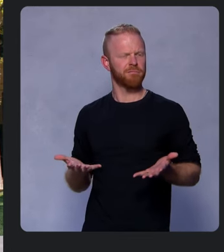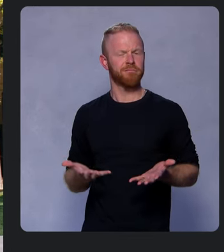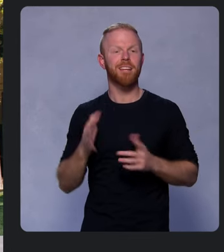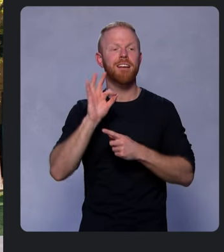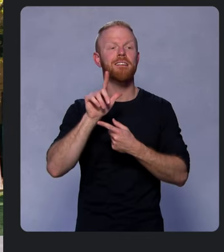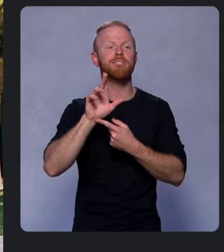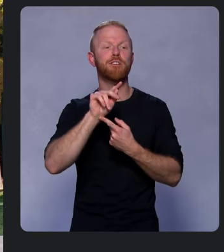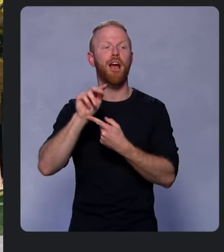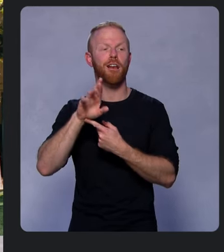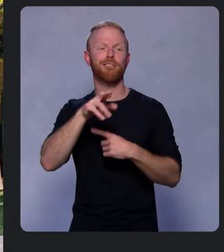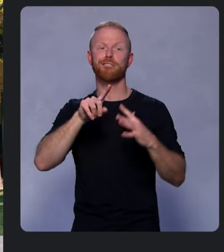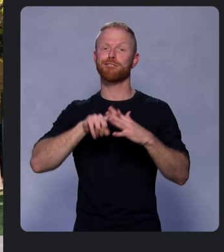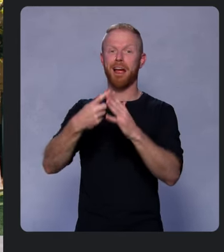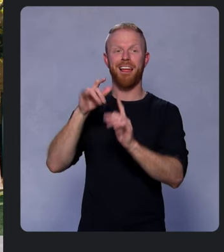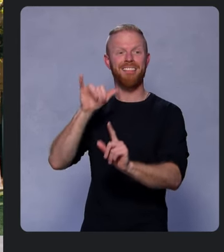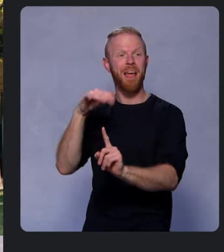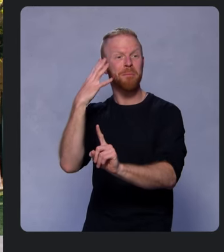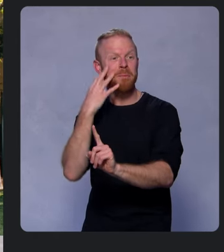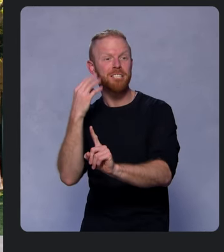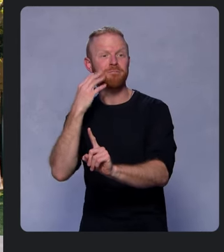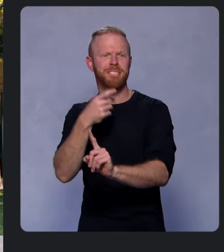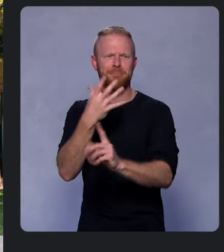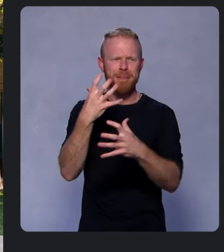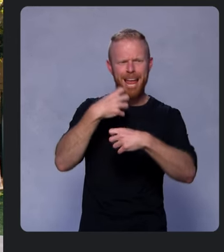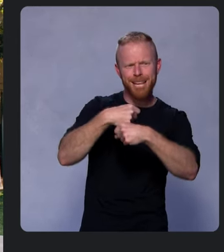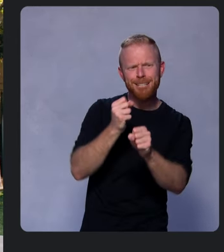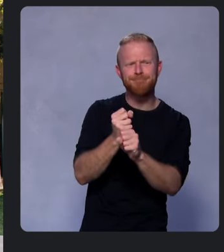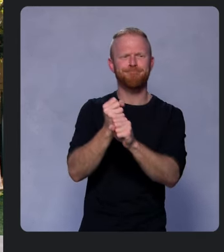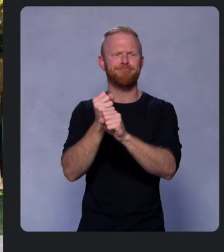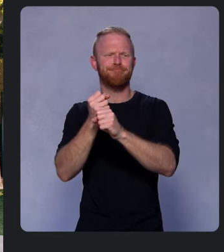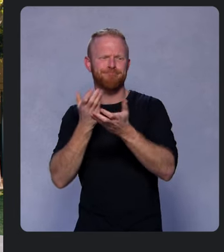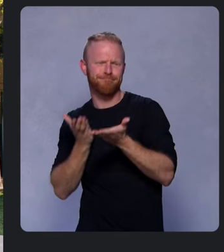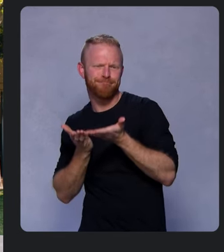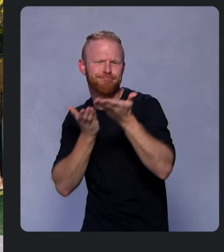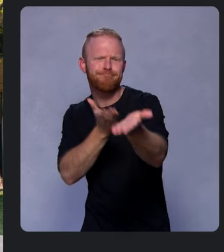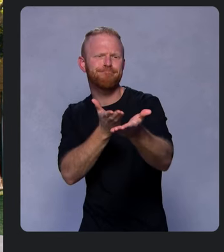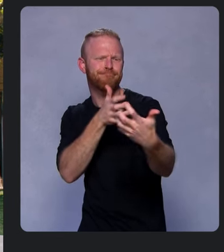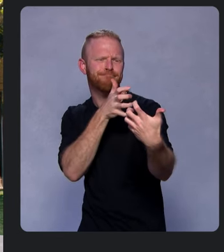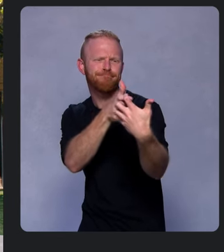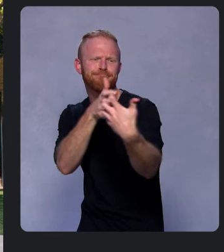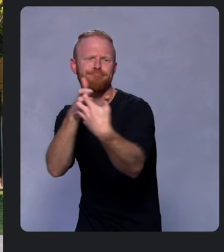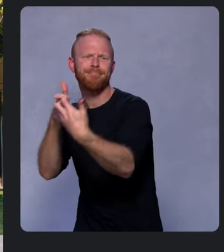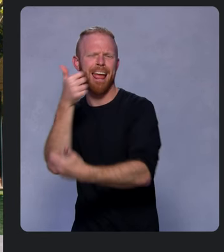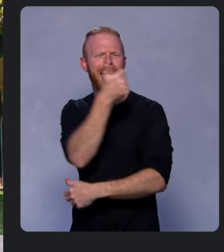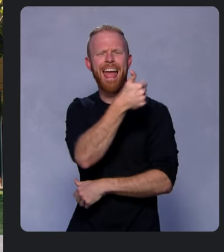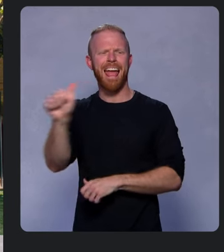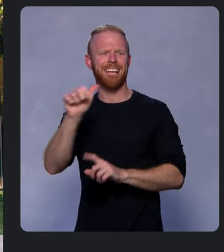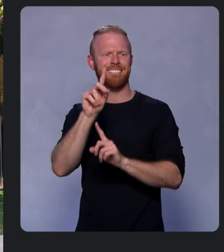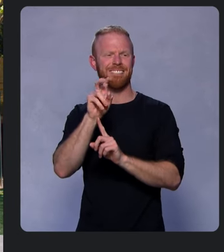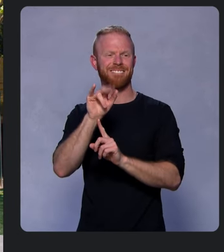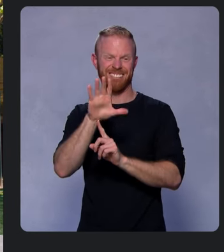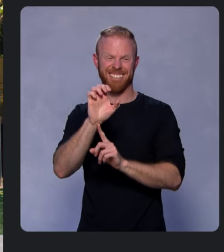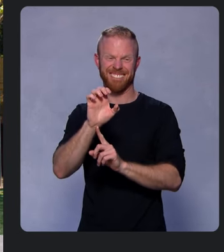you start from the experience you want to create and can shift to any device you want to target. And that’s just the beginning.